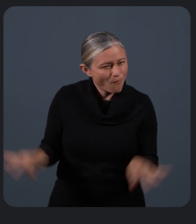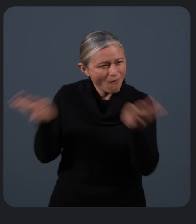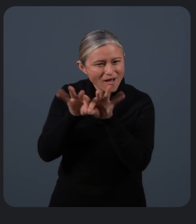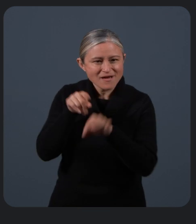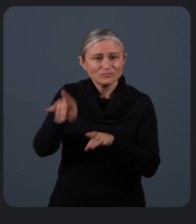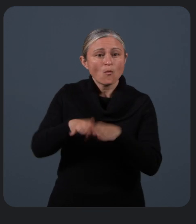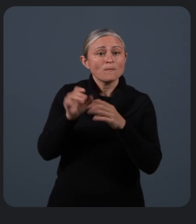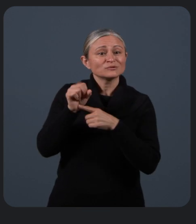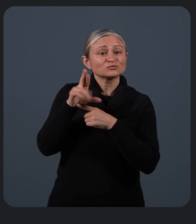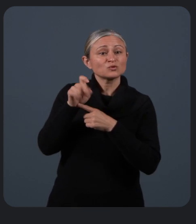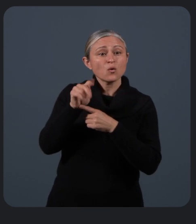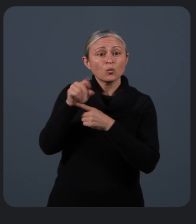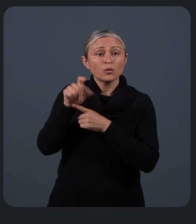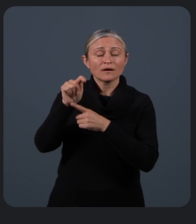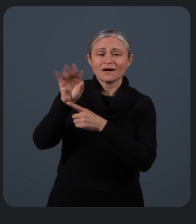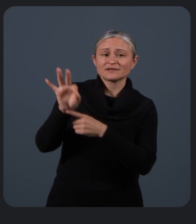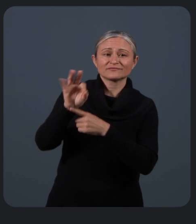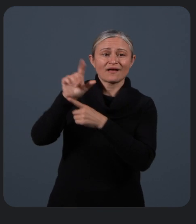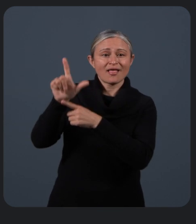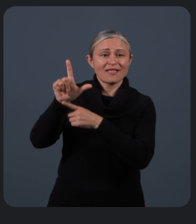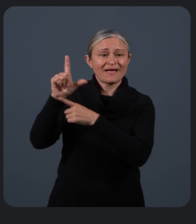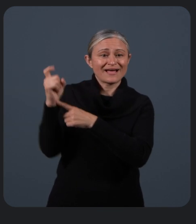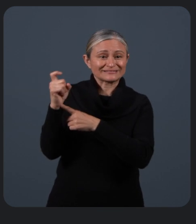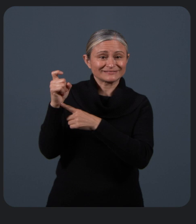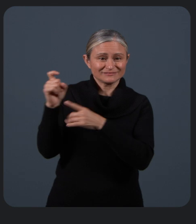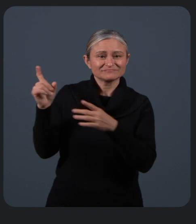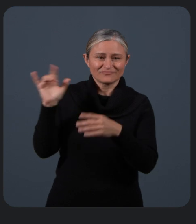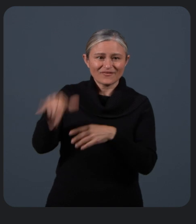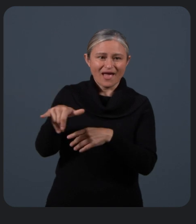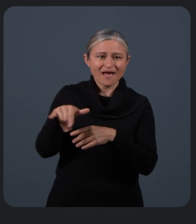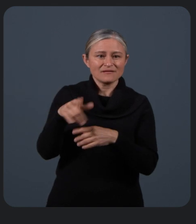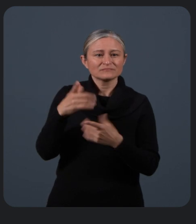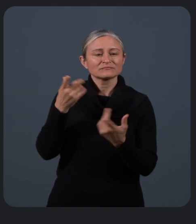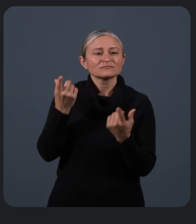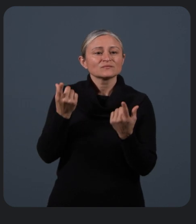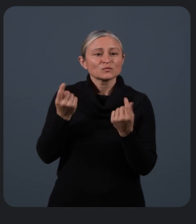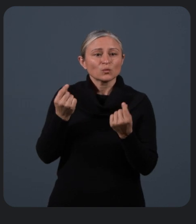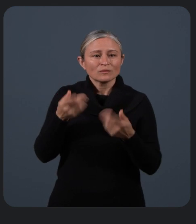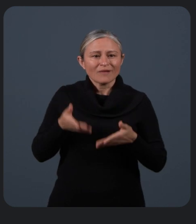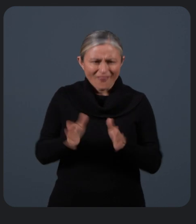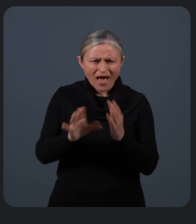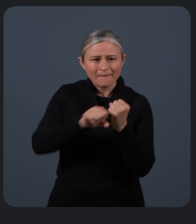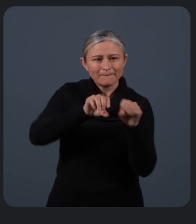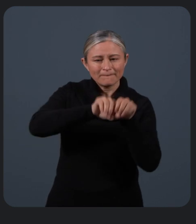also known as TFX, let you implement full pipelines quickly and easily.